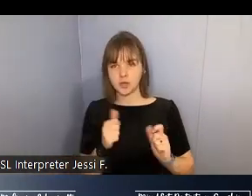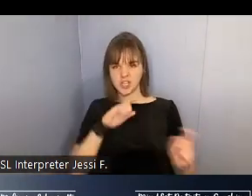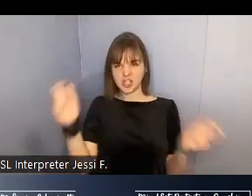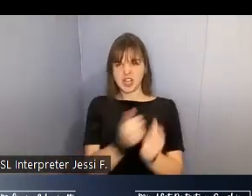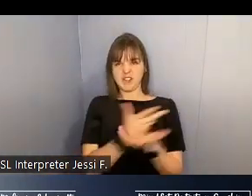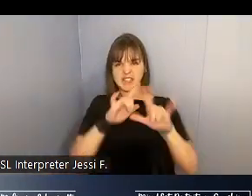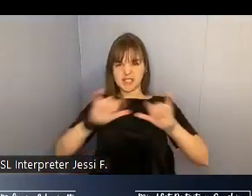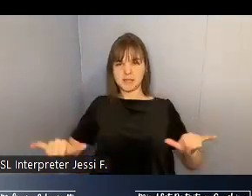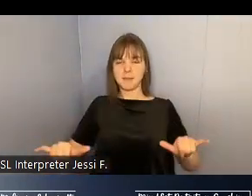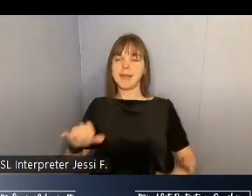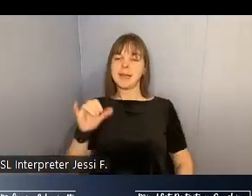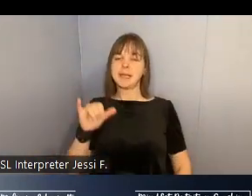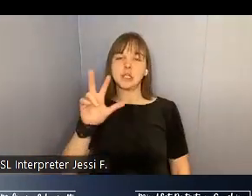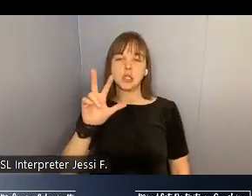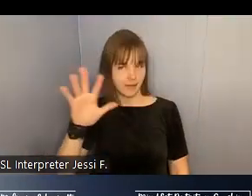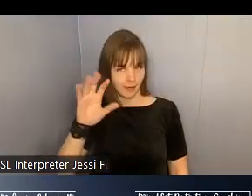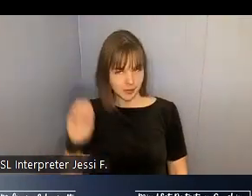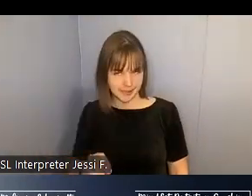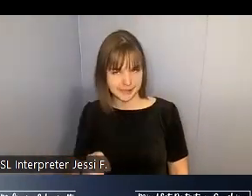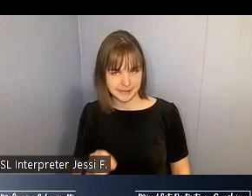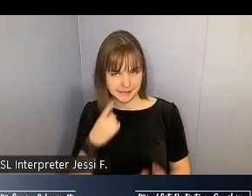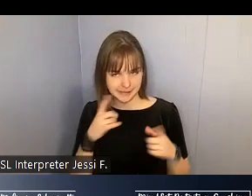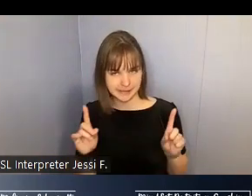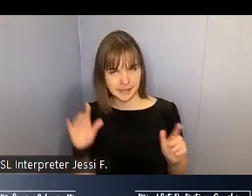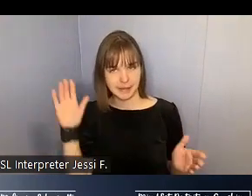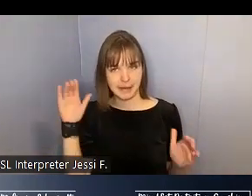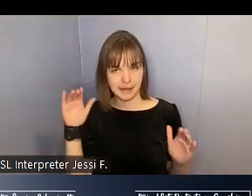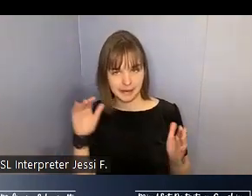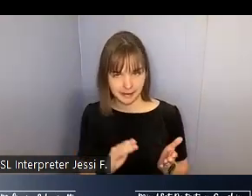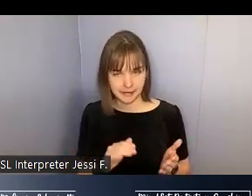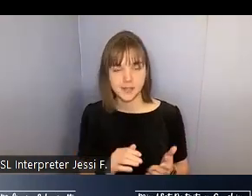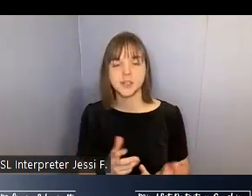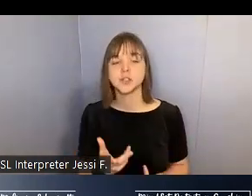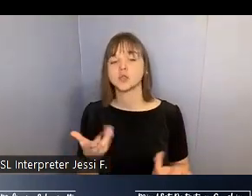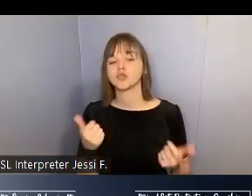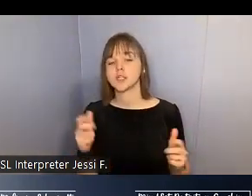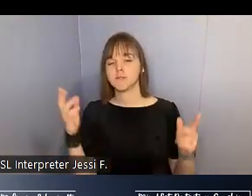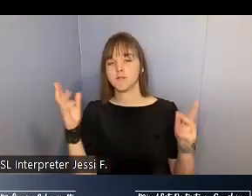and three or more down to 5%. So focus on one thing, the most important thing.